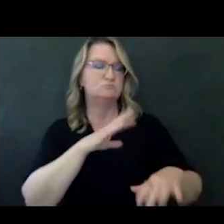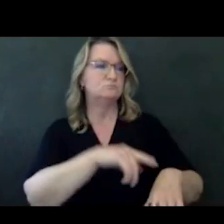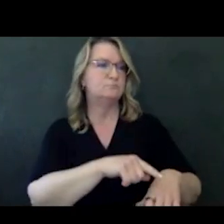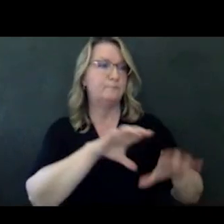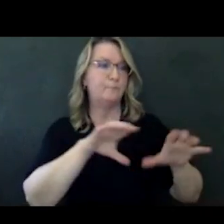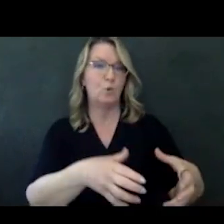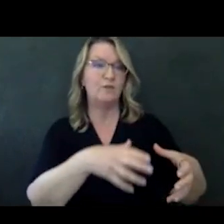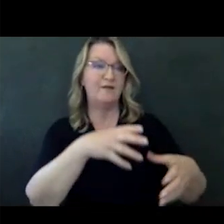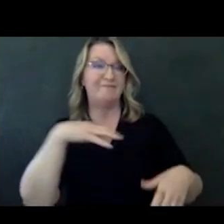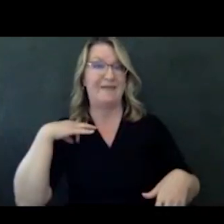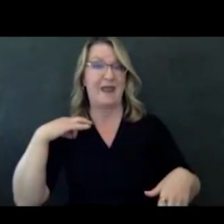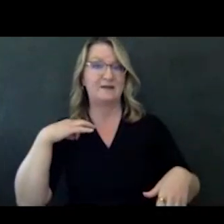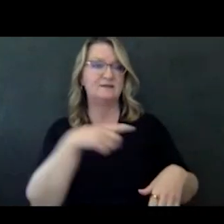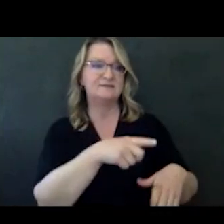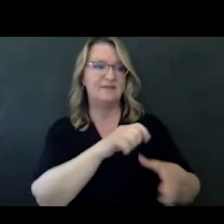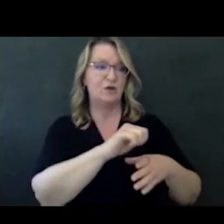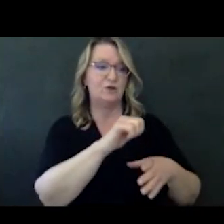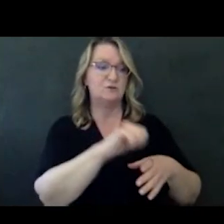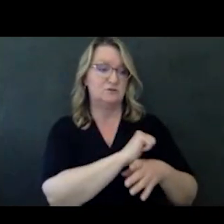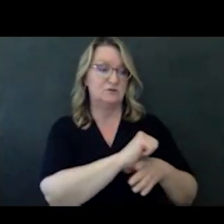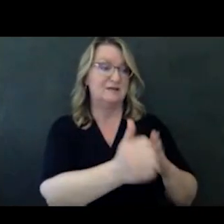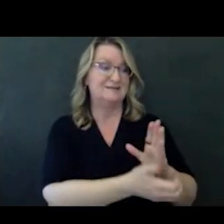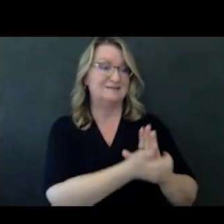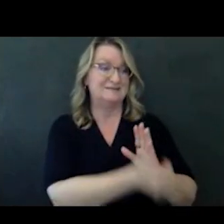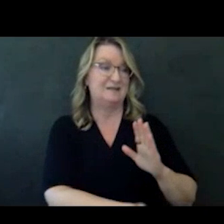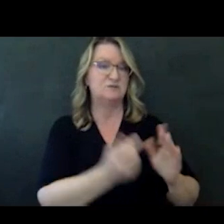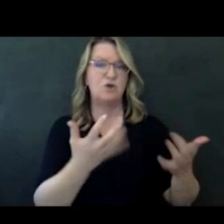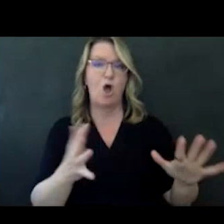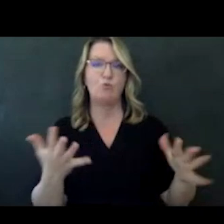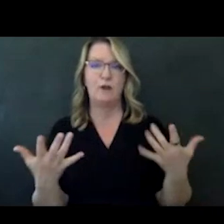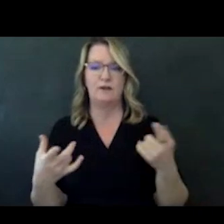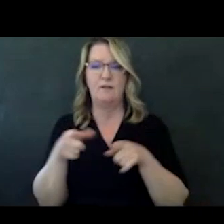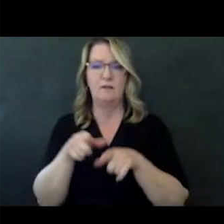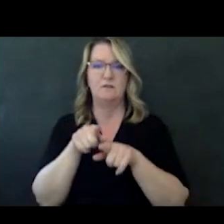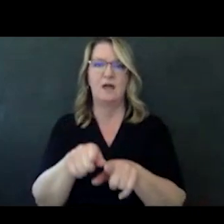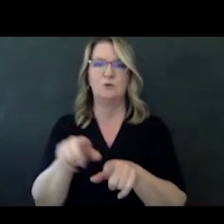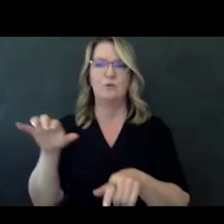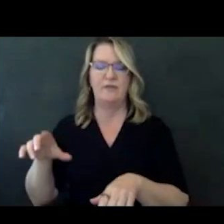whose skills have been aligned with the employer's needs through a process of job shadowing,